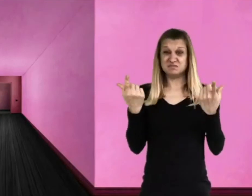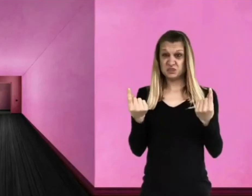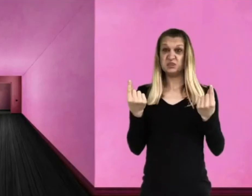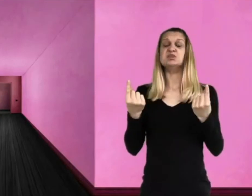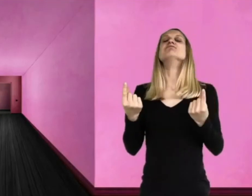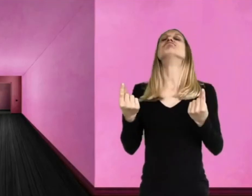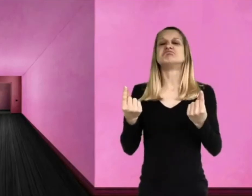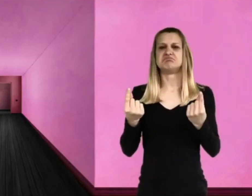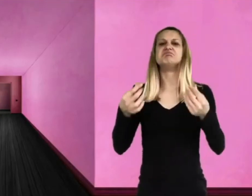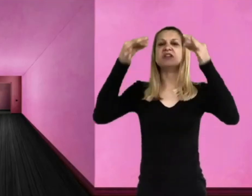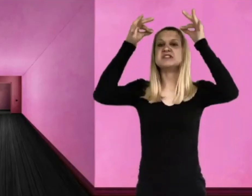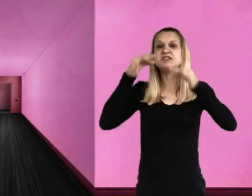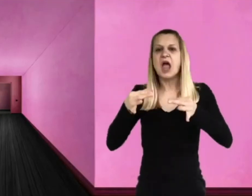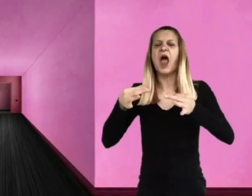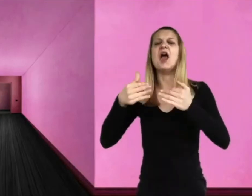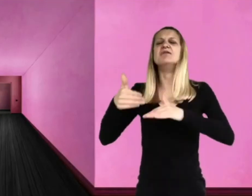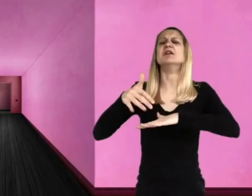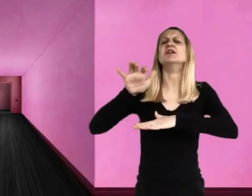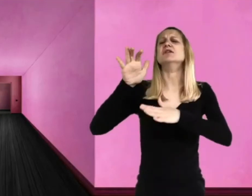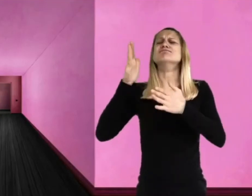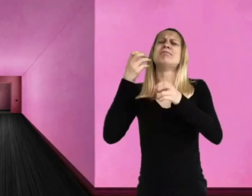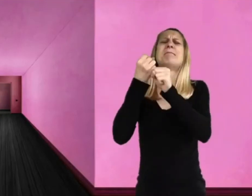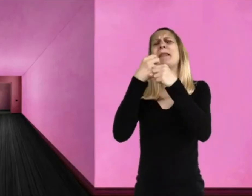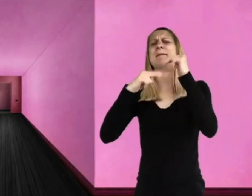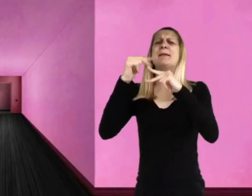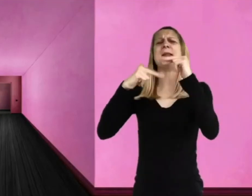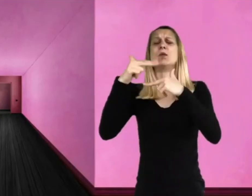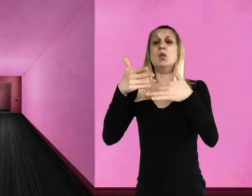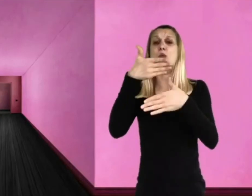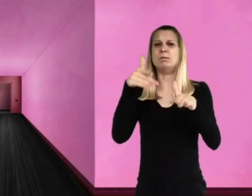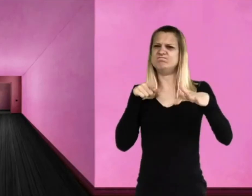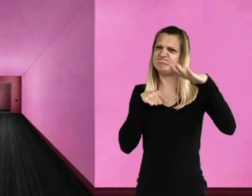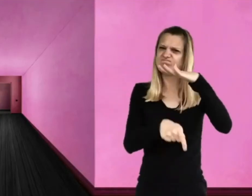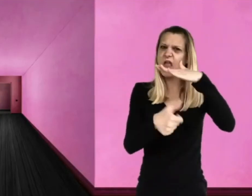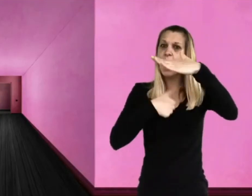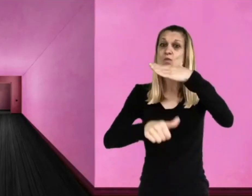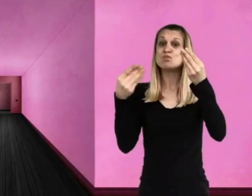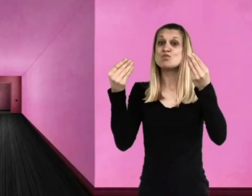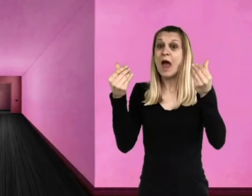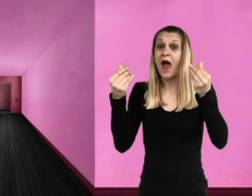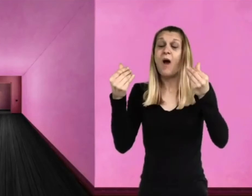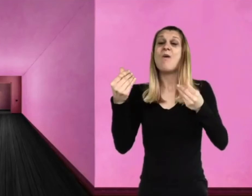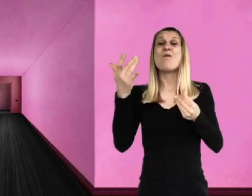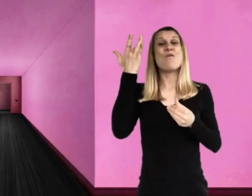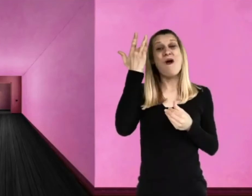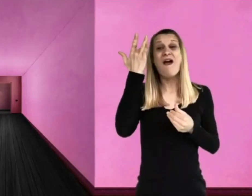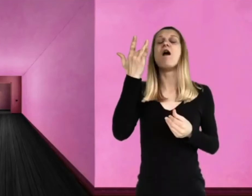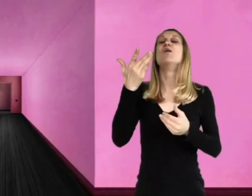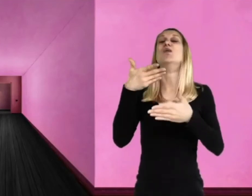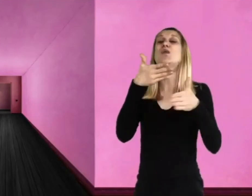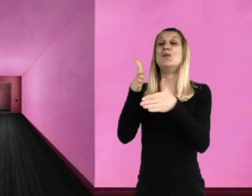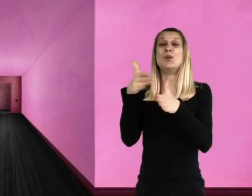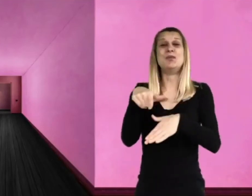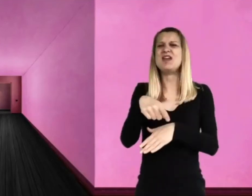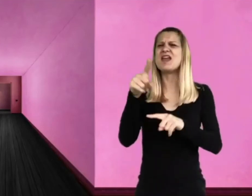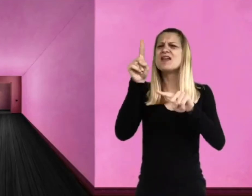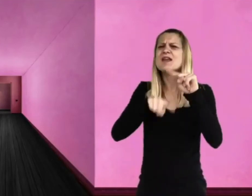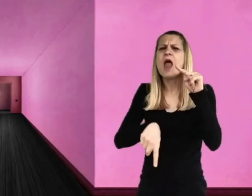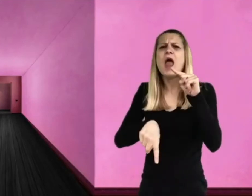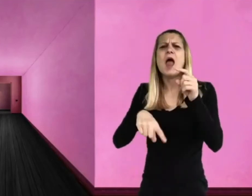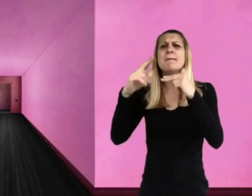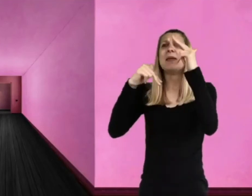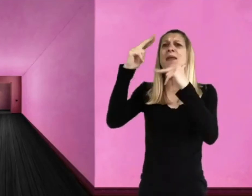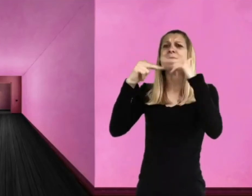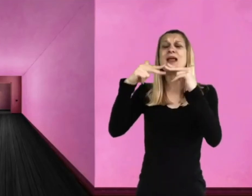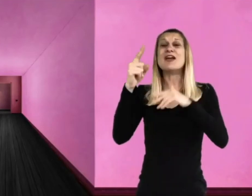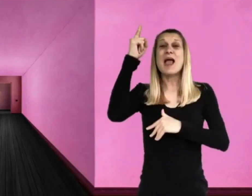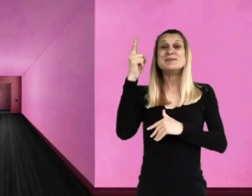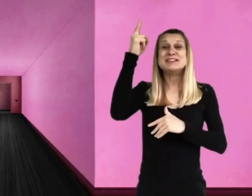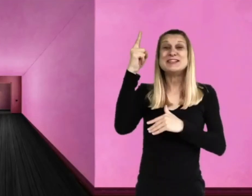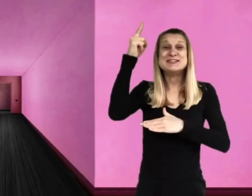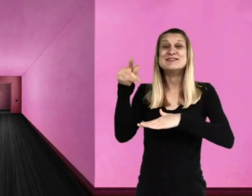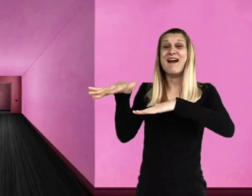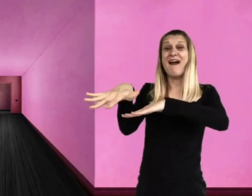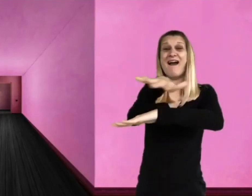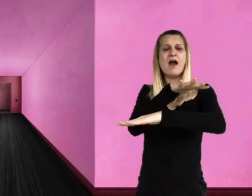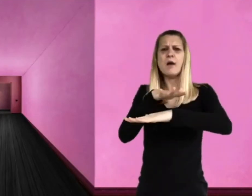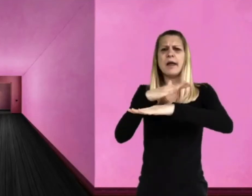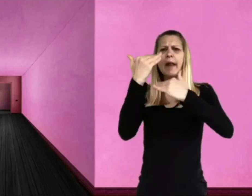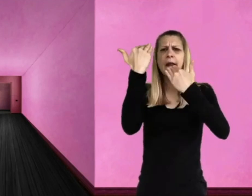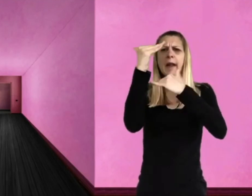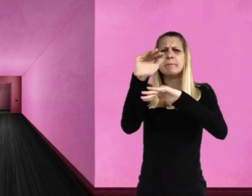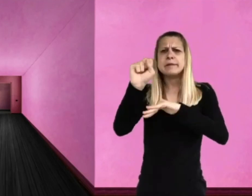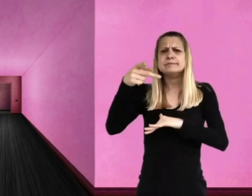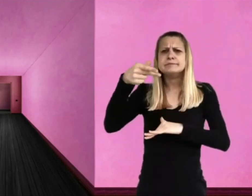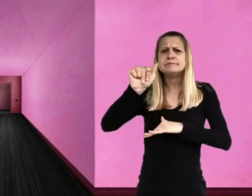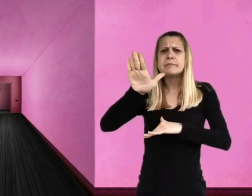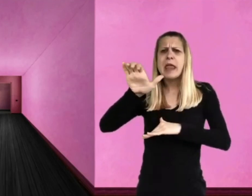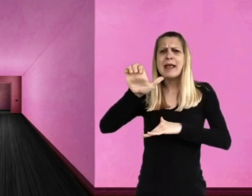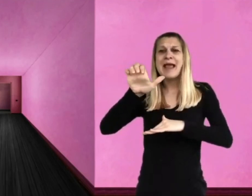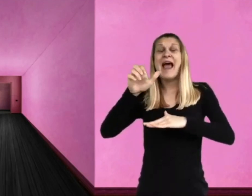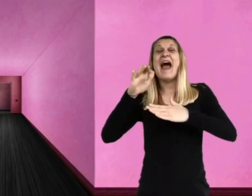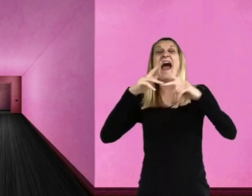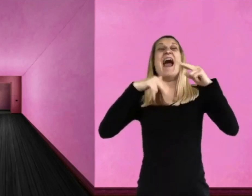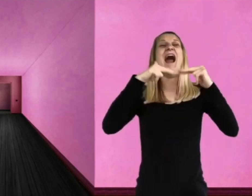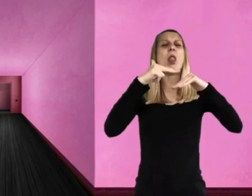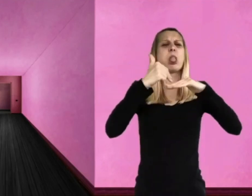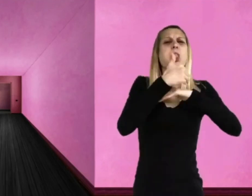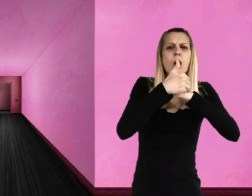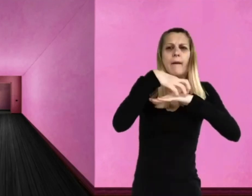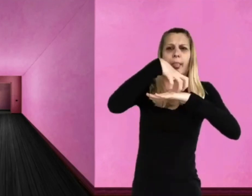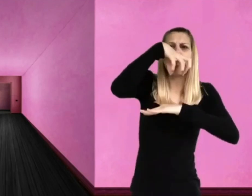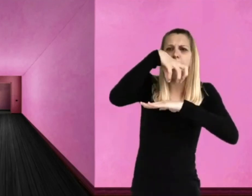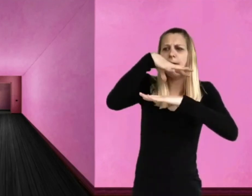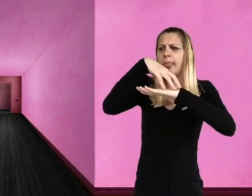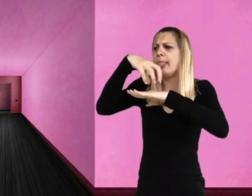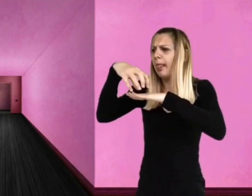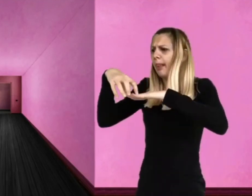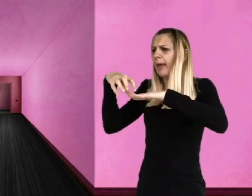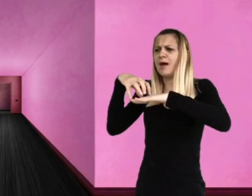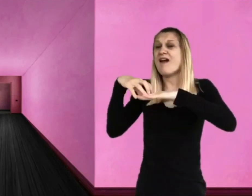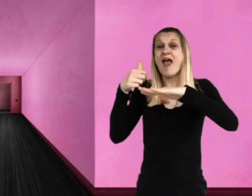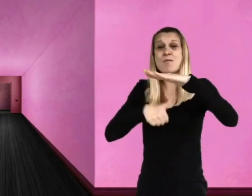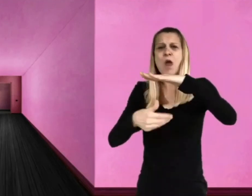But down here, underneath the ground, I’ve got all the space I want. No building in the world would be big enough to house them!